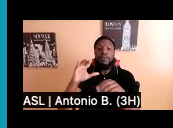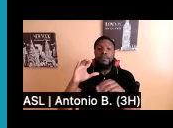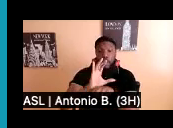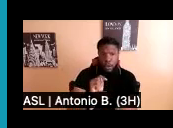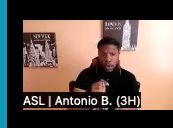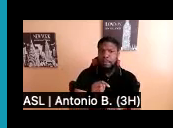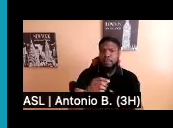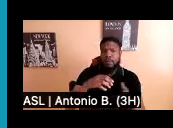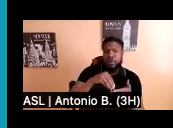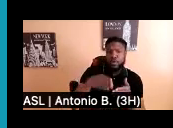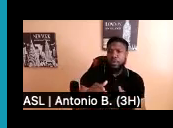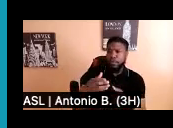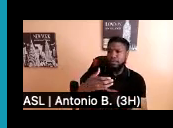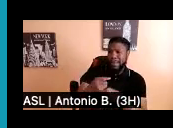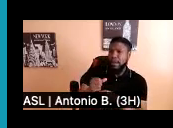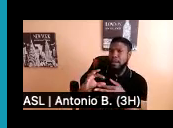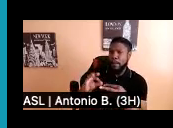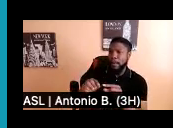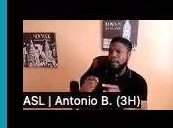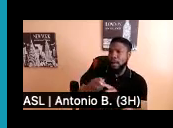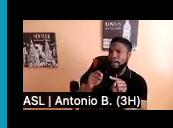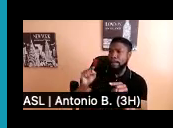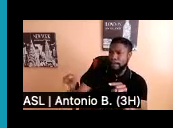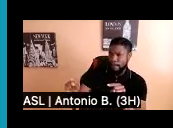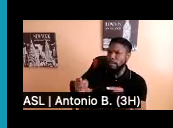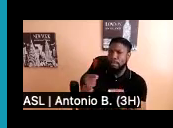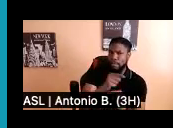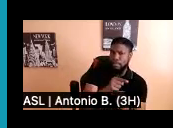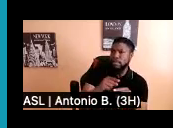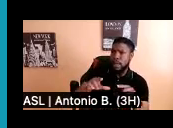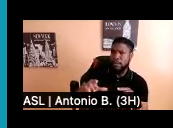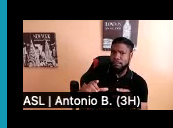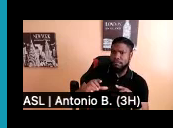There's a lot of scholarship about directive versus facilitative feedback strategies. And